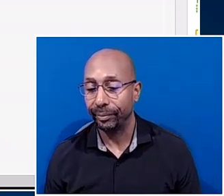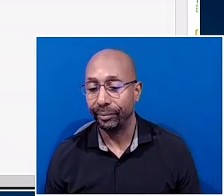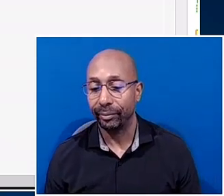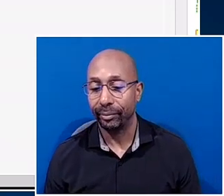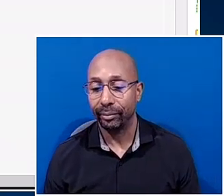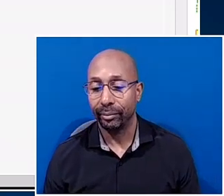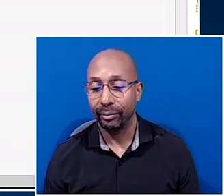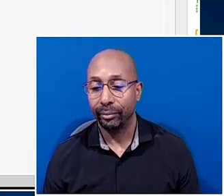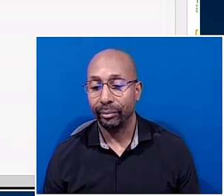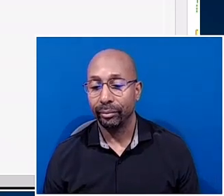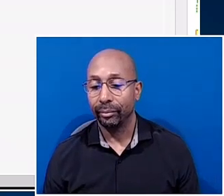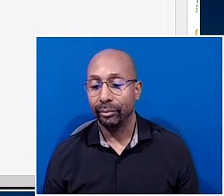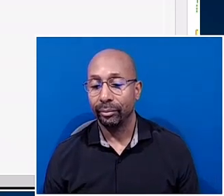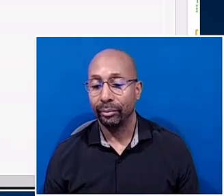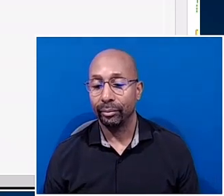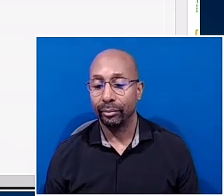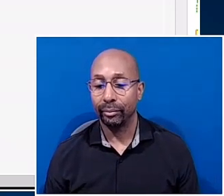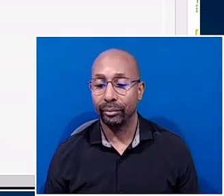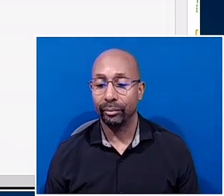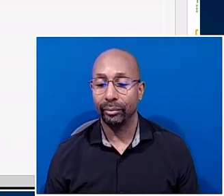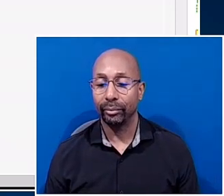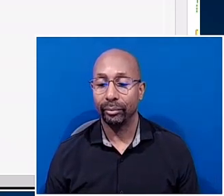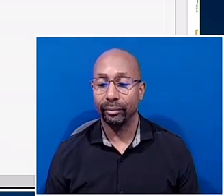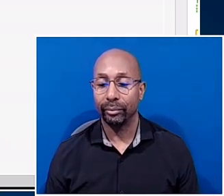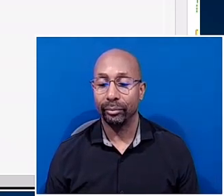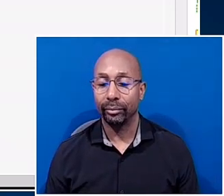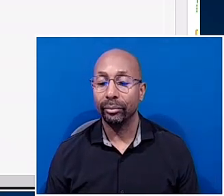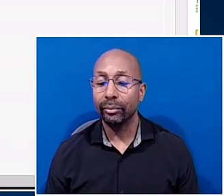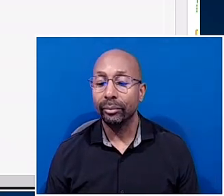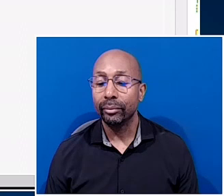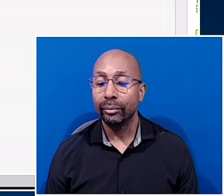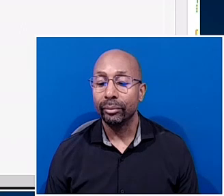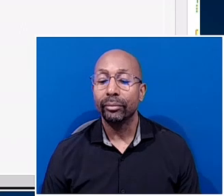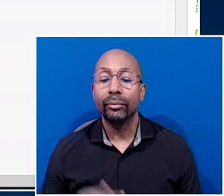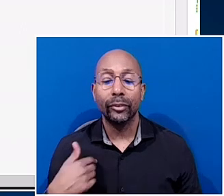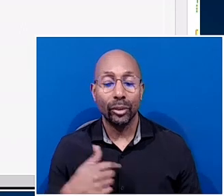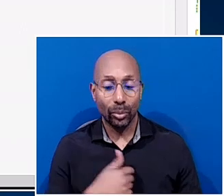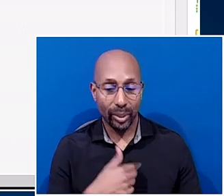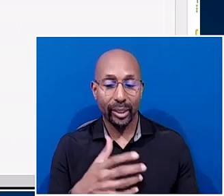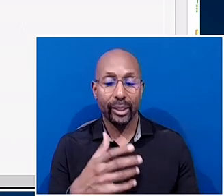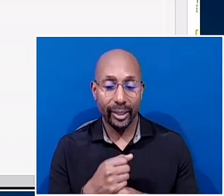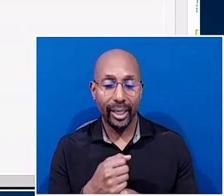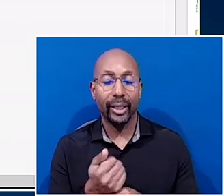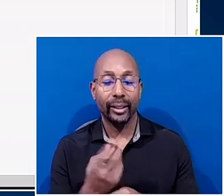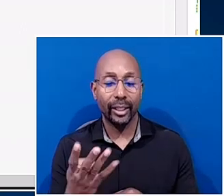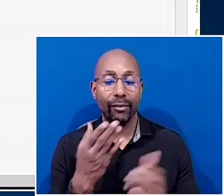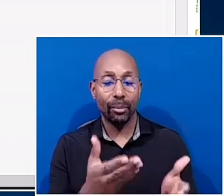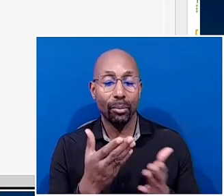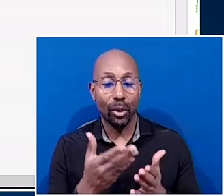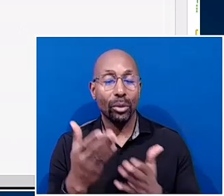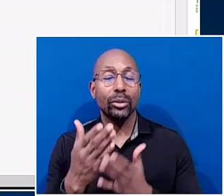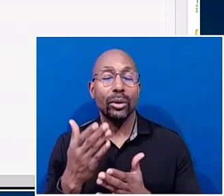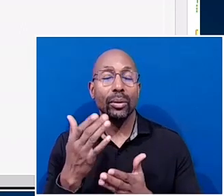We did receive some- a proposal that certain kinds of programs be exempt from this requirement.